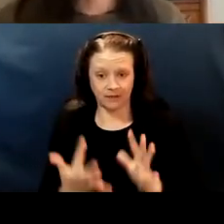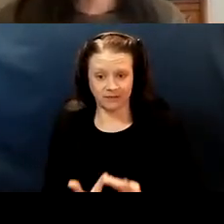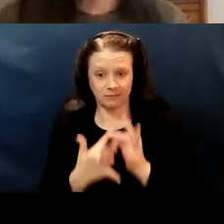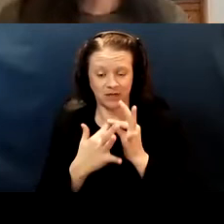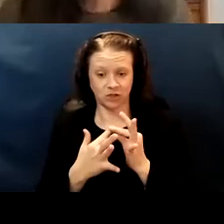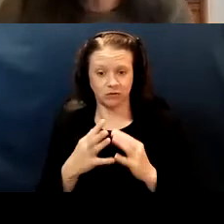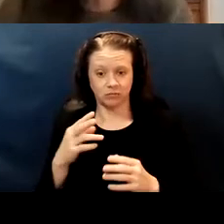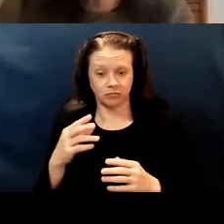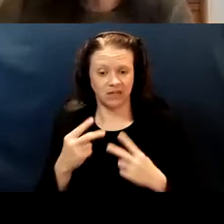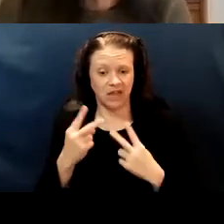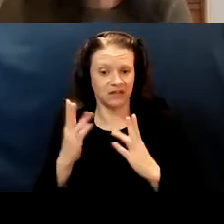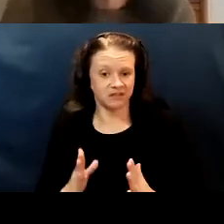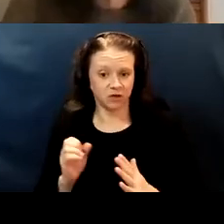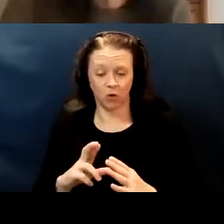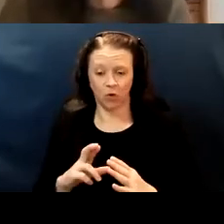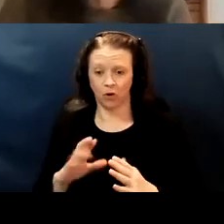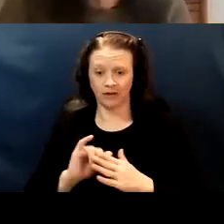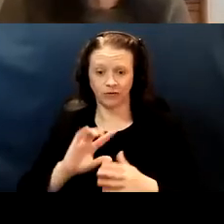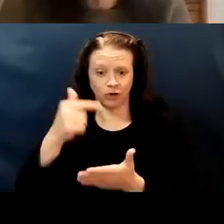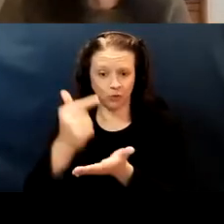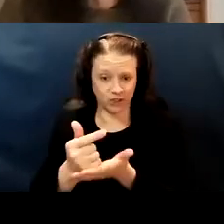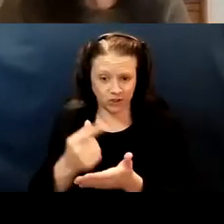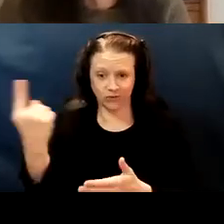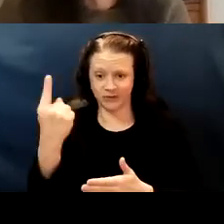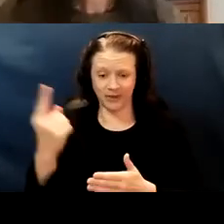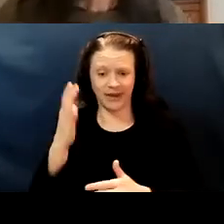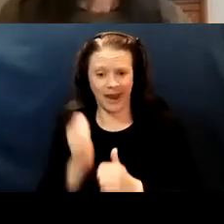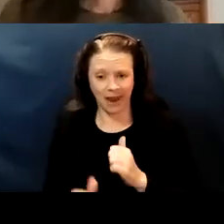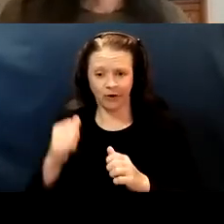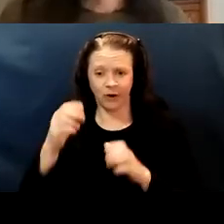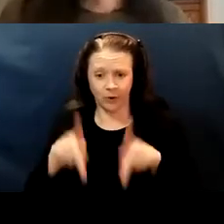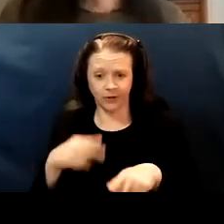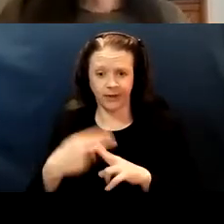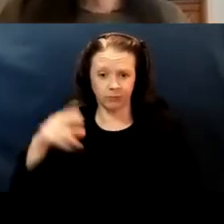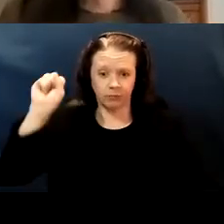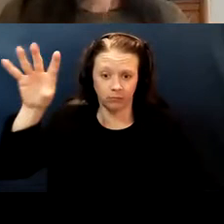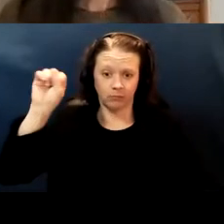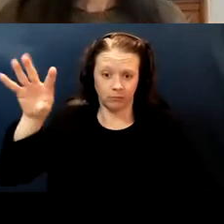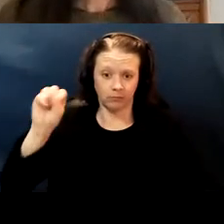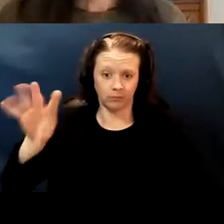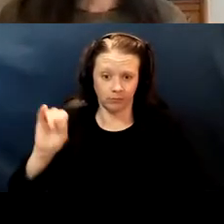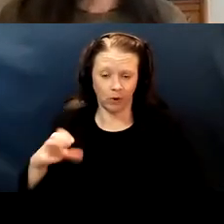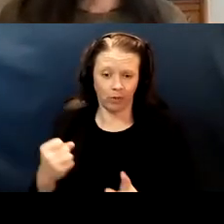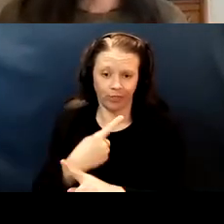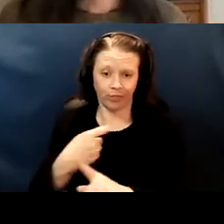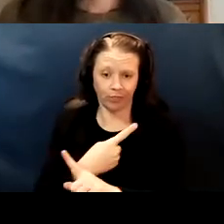know, it's commencement and it's going to get every single person's name wrong that is going to be shared. So you're going to want to